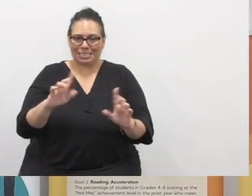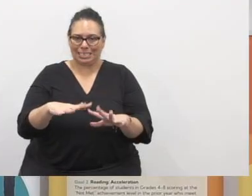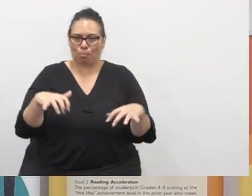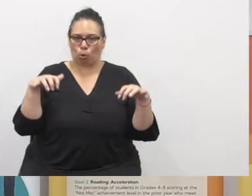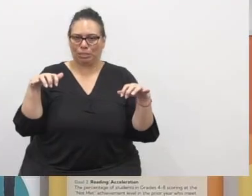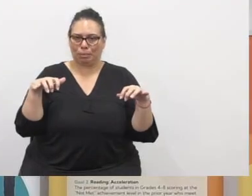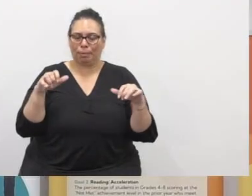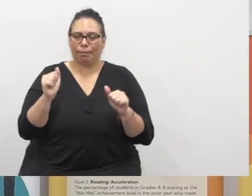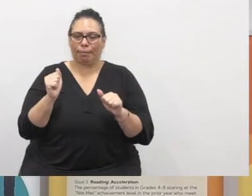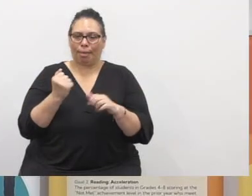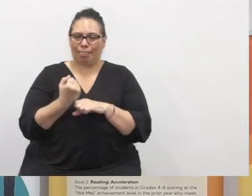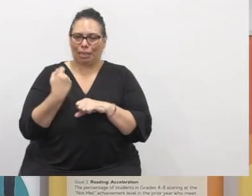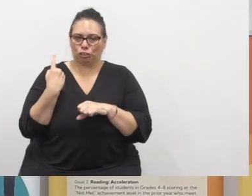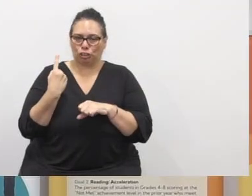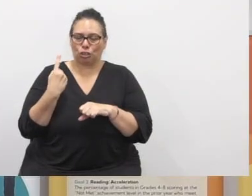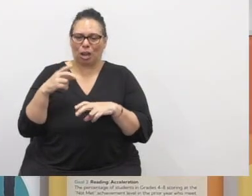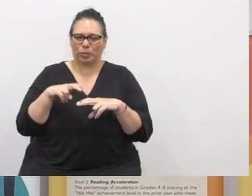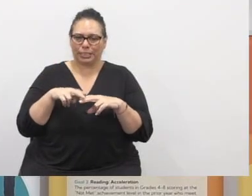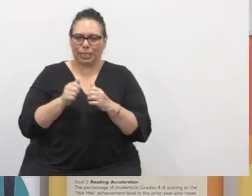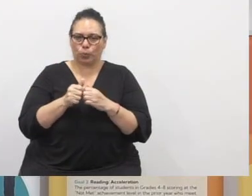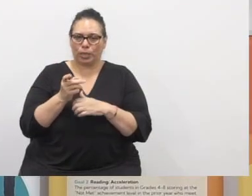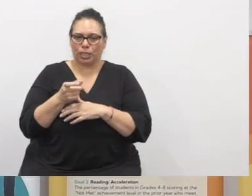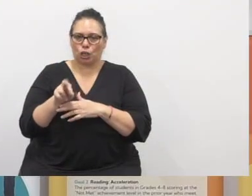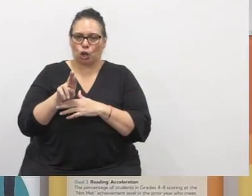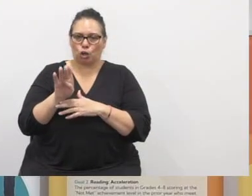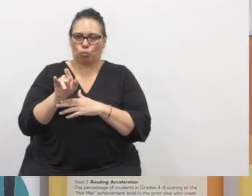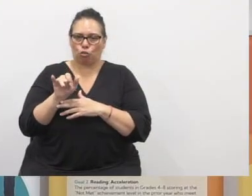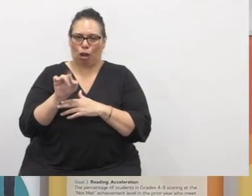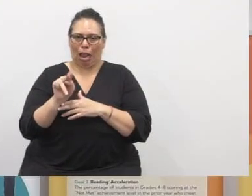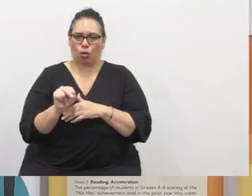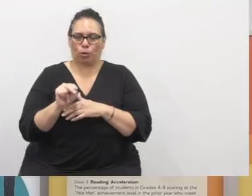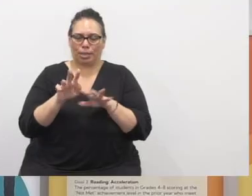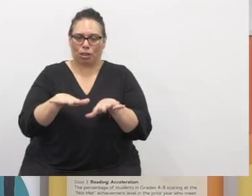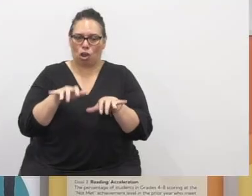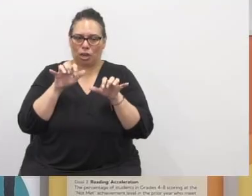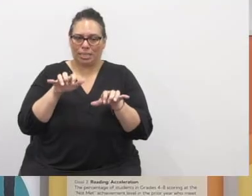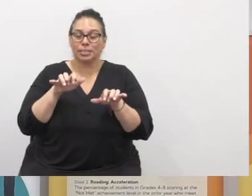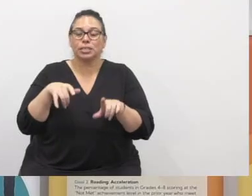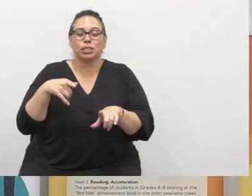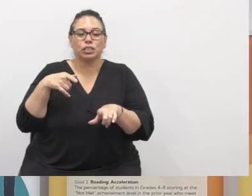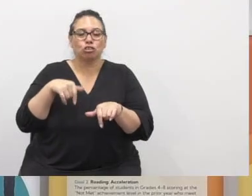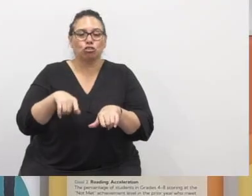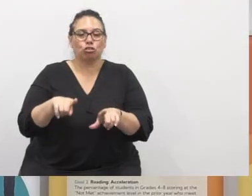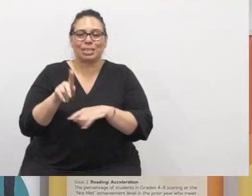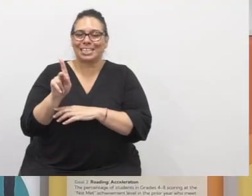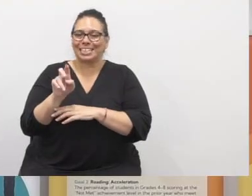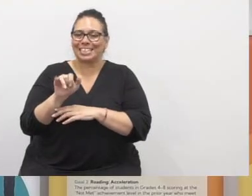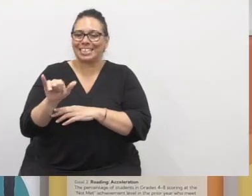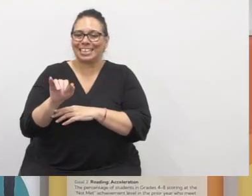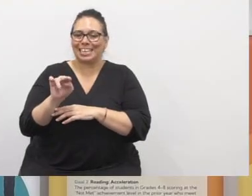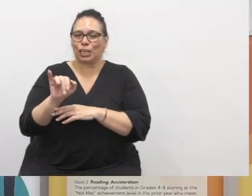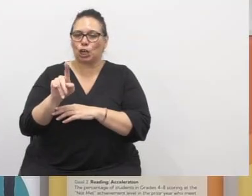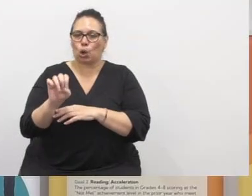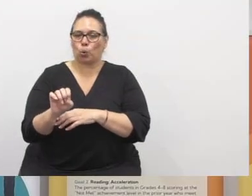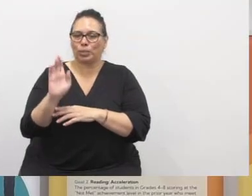and I was sitting with Dr. Brown in the audience during our keynote speaker who called our district in in terms of